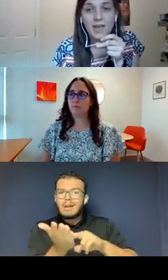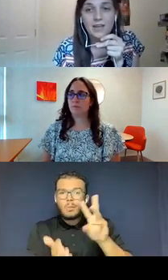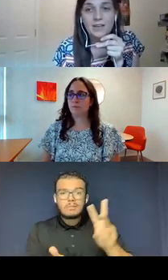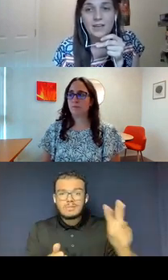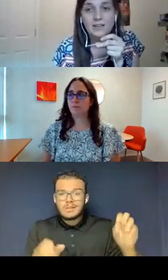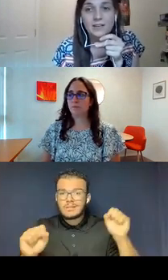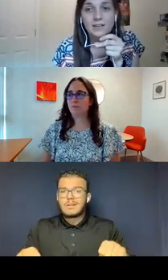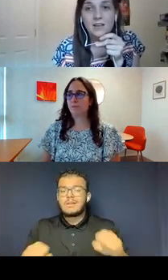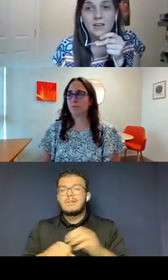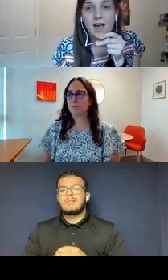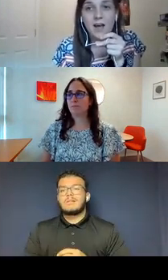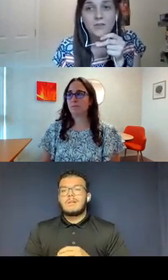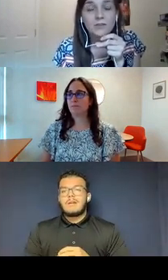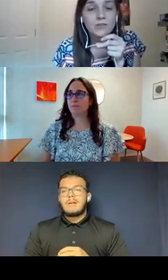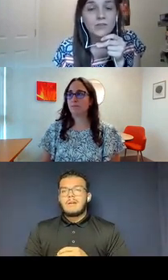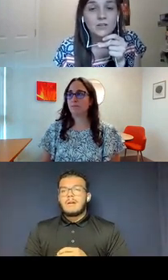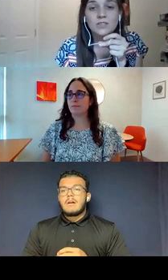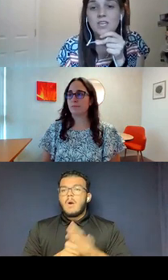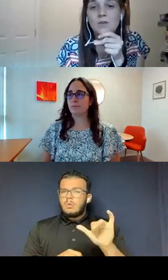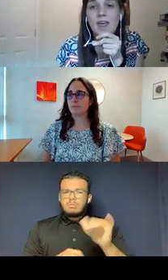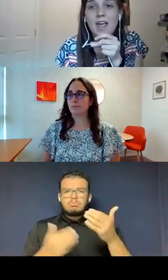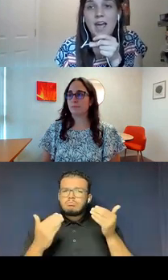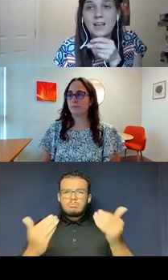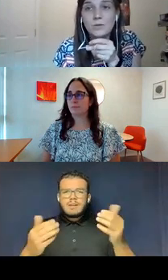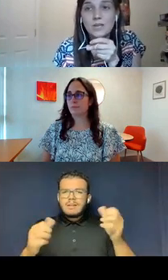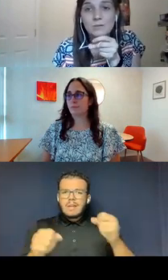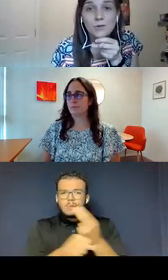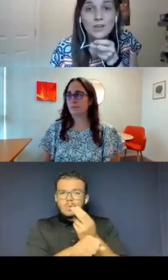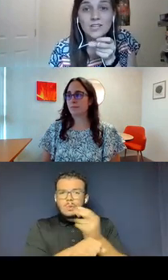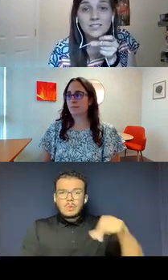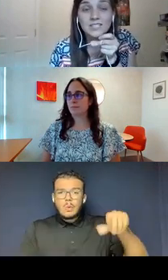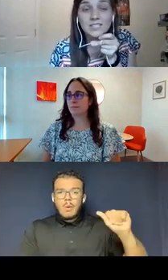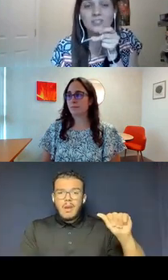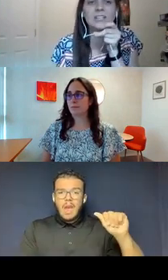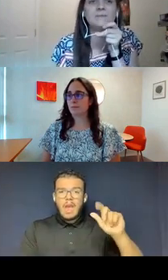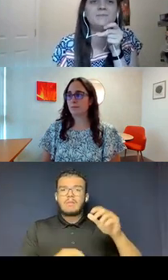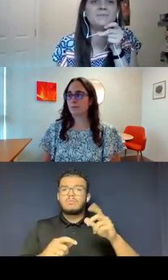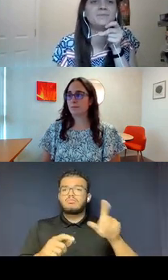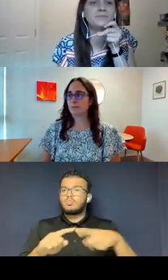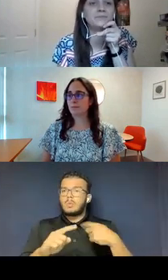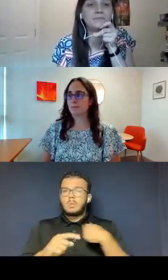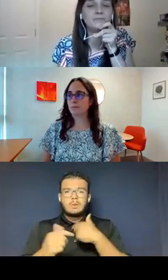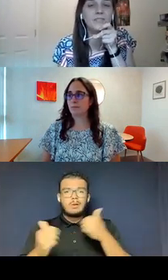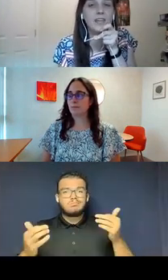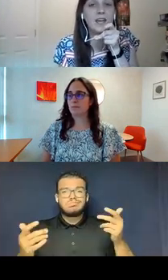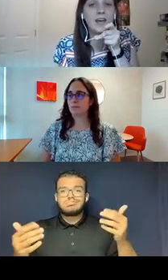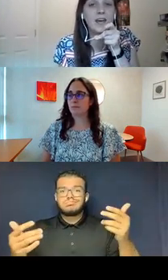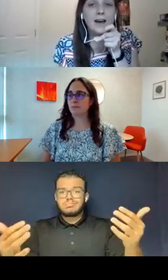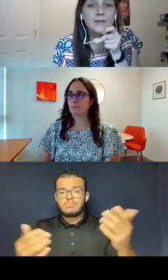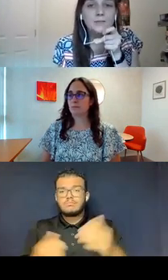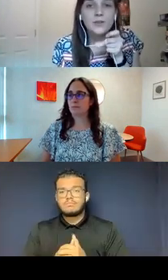And feel free to use the Q&A as we move into this section.